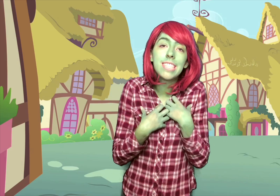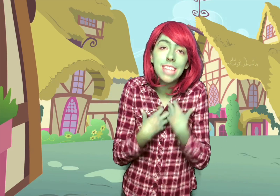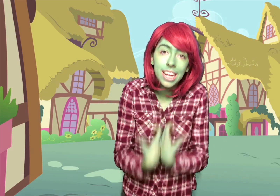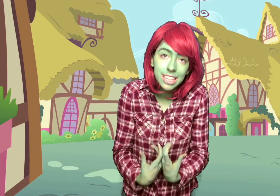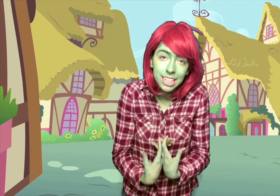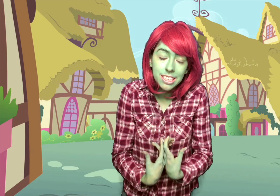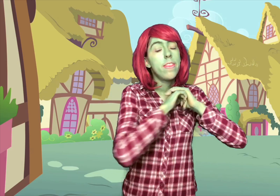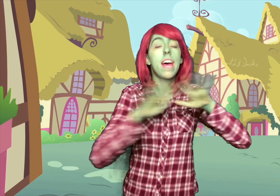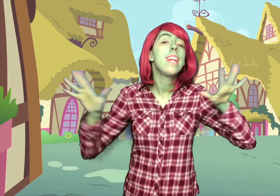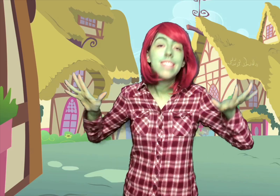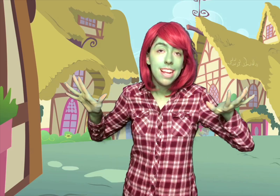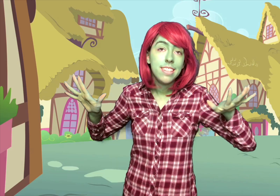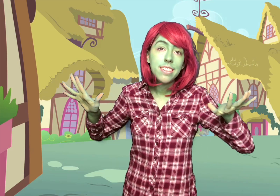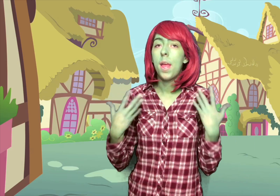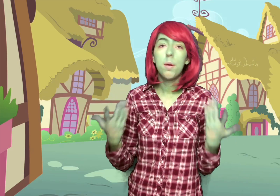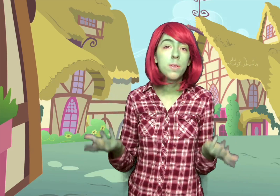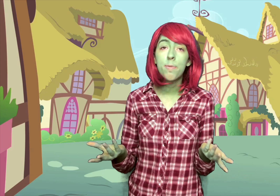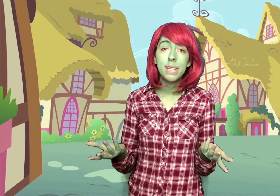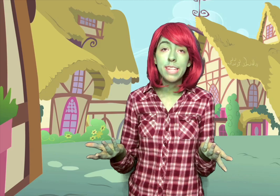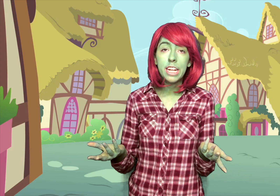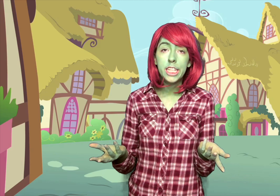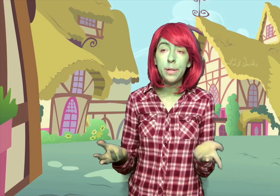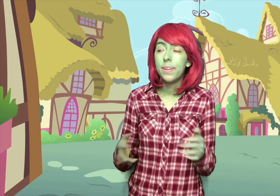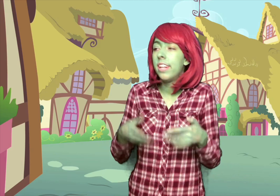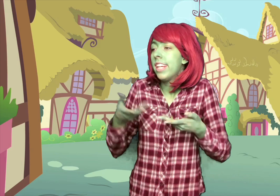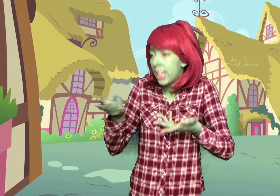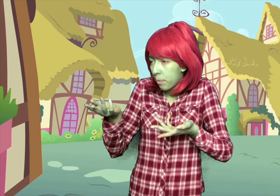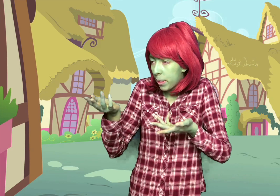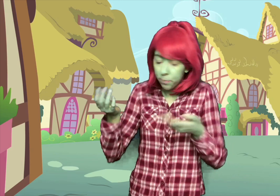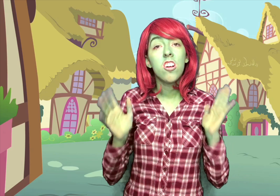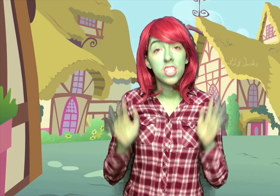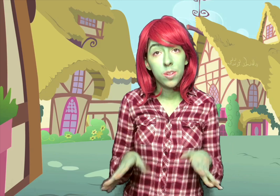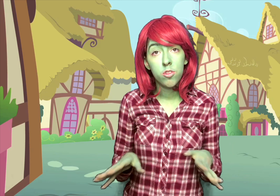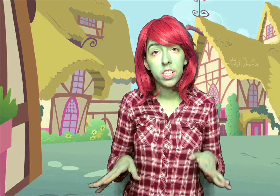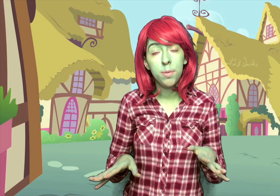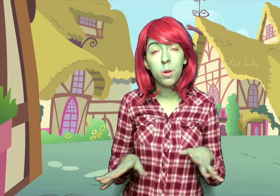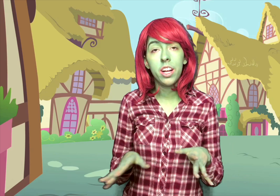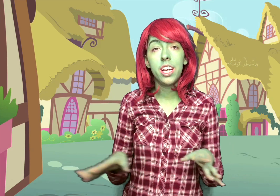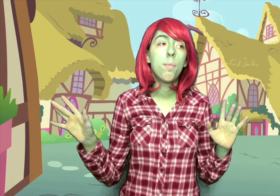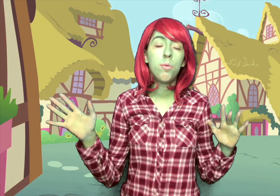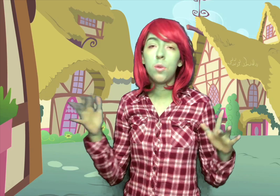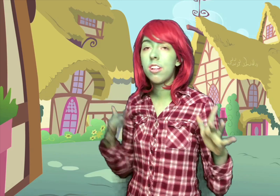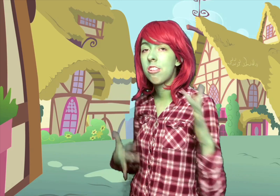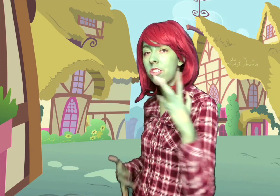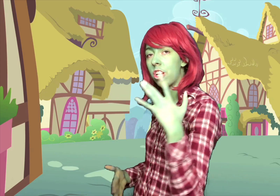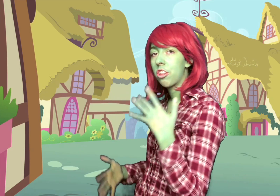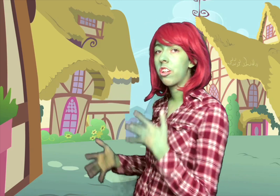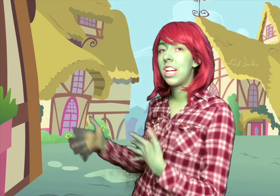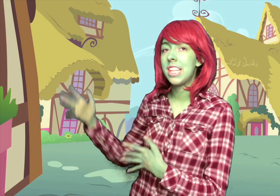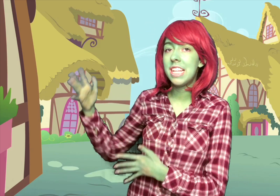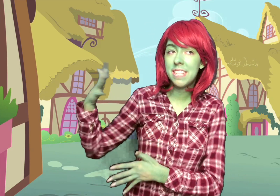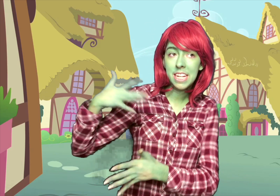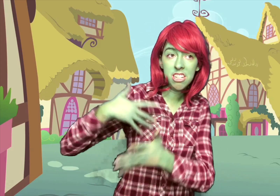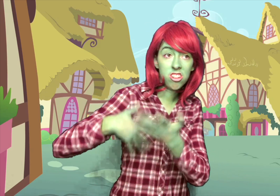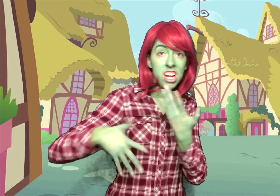signed it that is it. it was the best i could do here we go also it's really important before you start learning these signs or